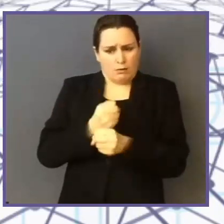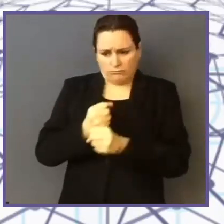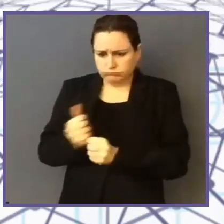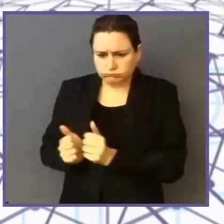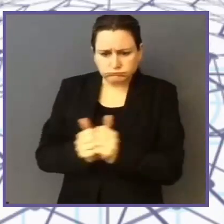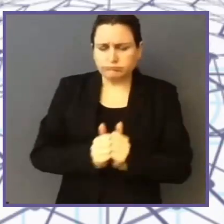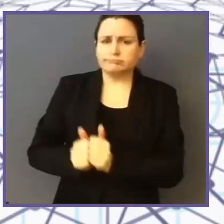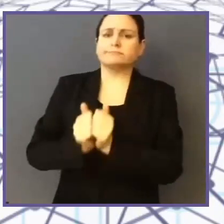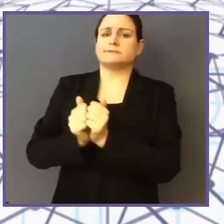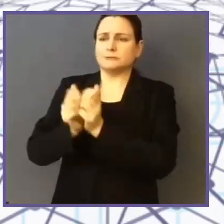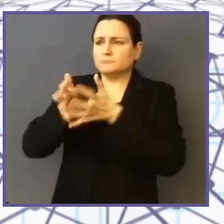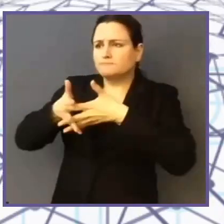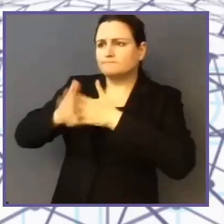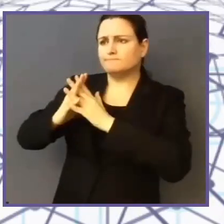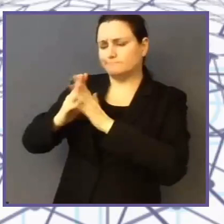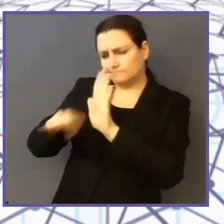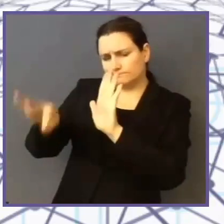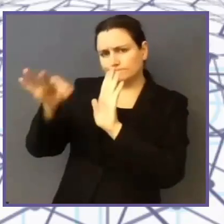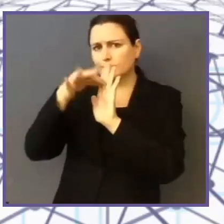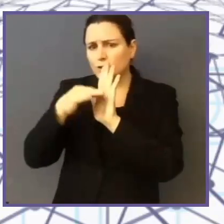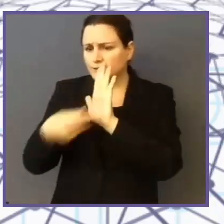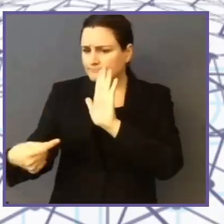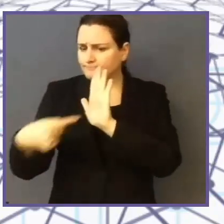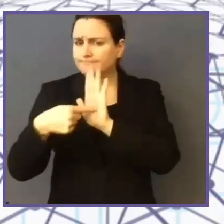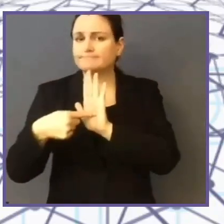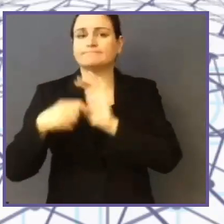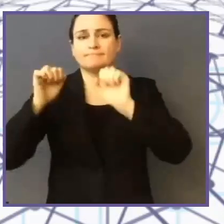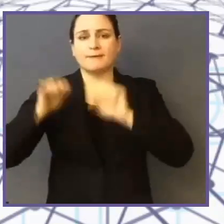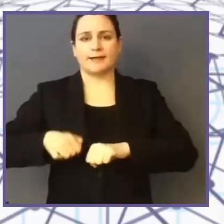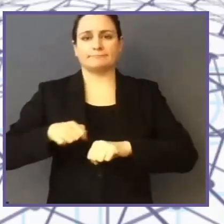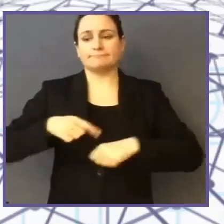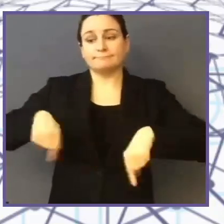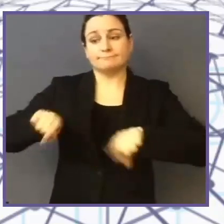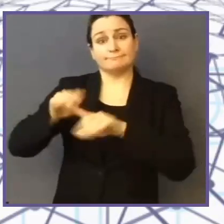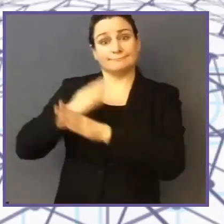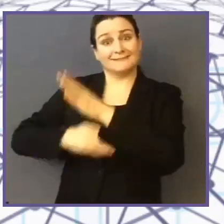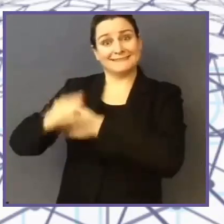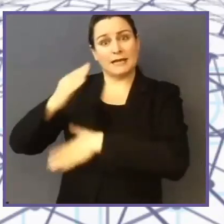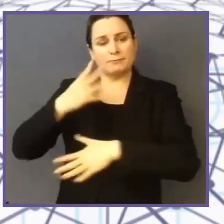There has been substantive generation of research as well, including through the recent UNICEF